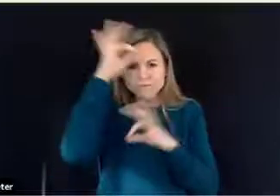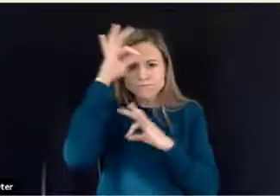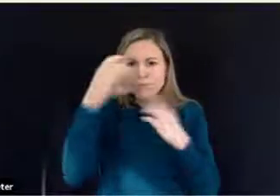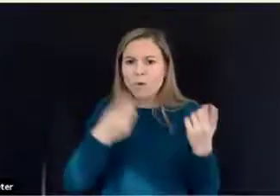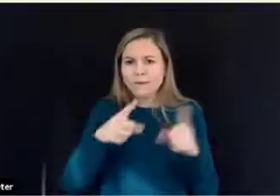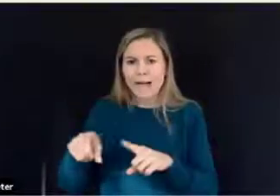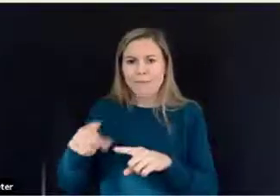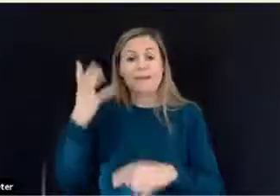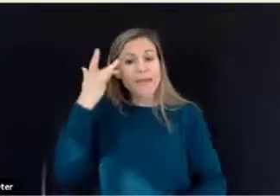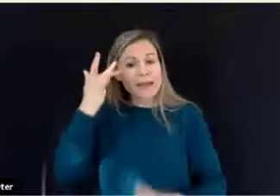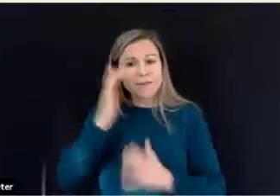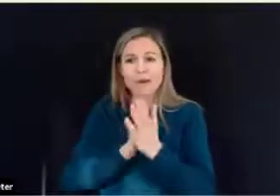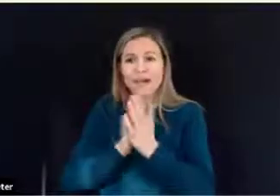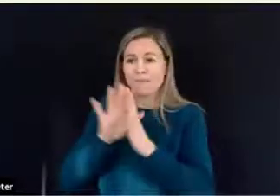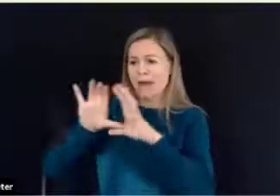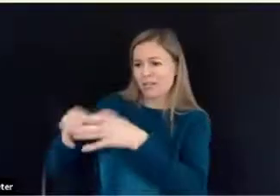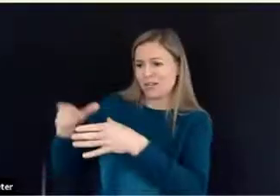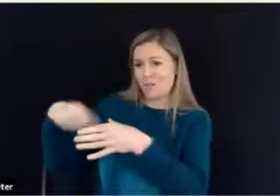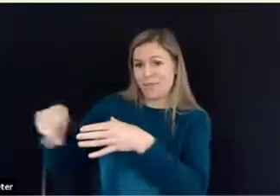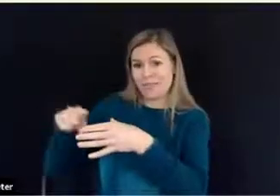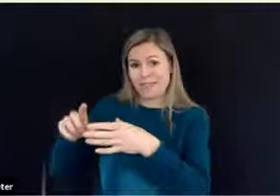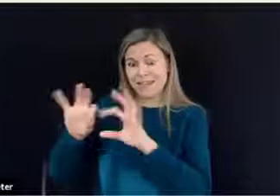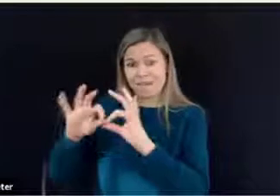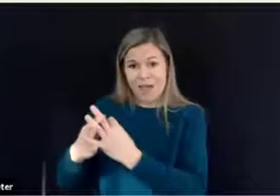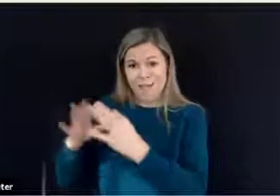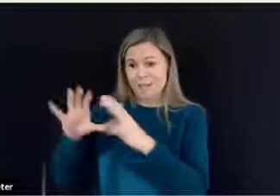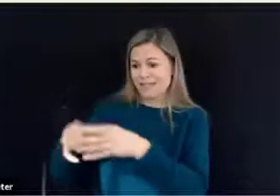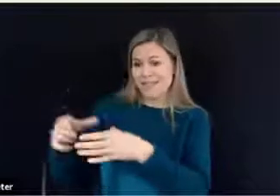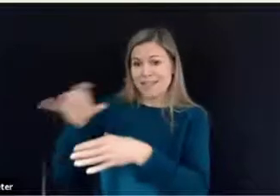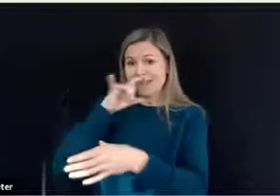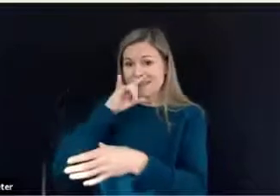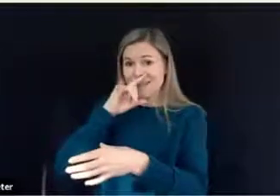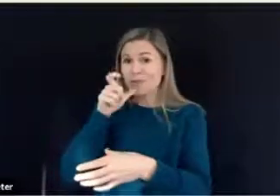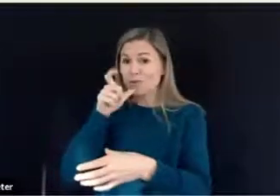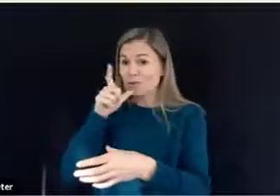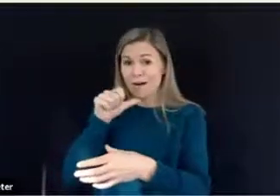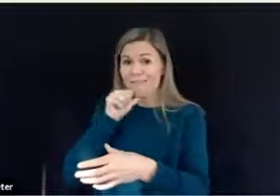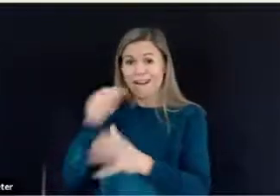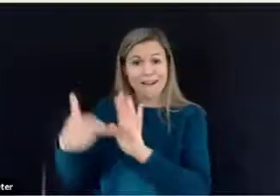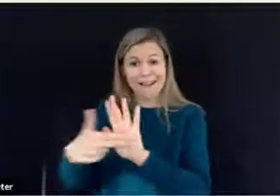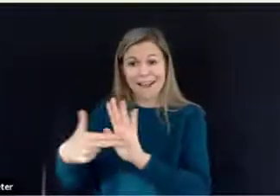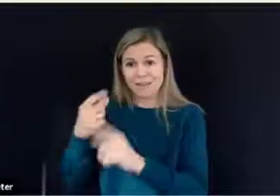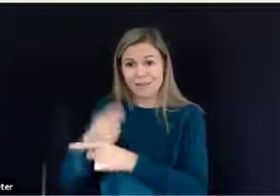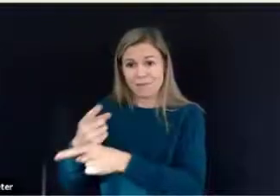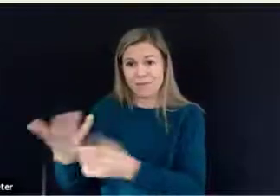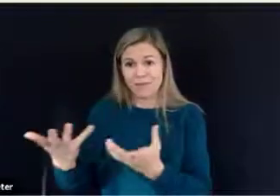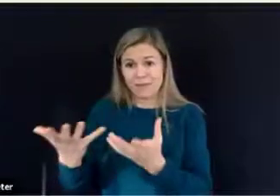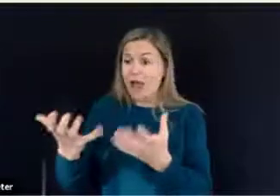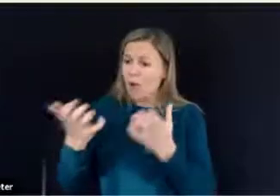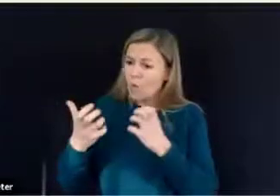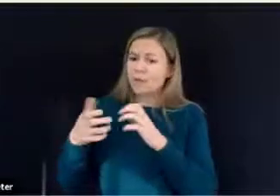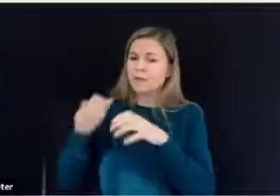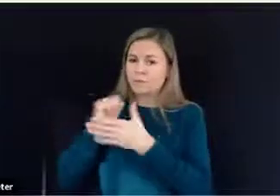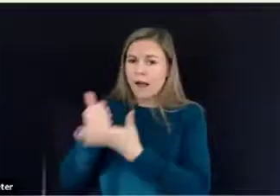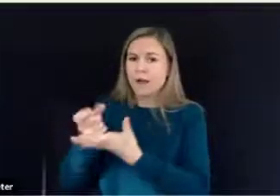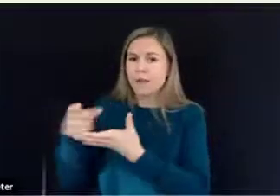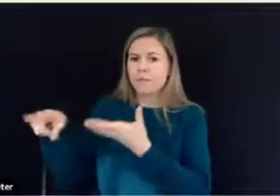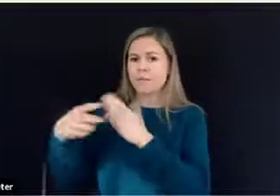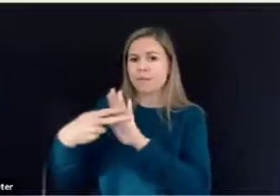about people who are undiagnosed, and eliminating this diagnostic odyssey because it's one thing even to have a foundation,